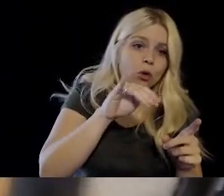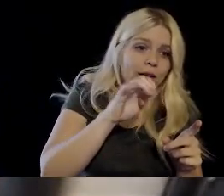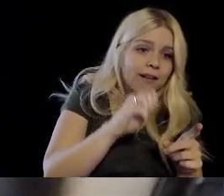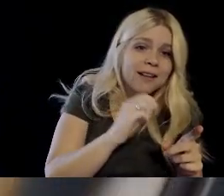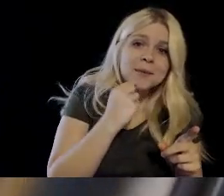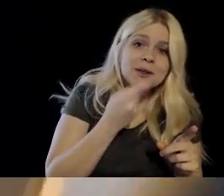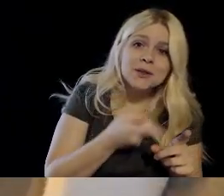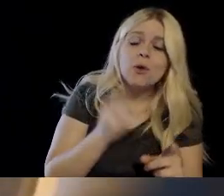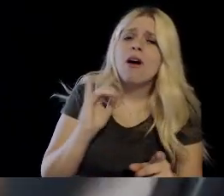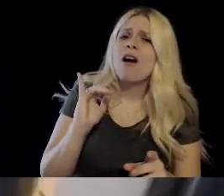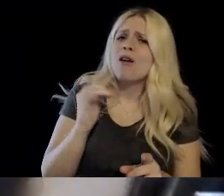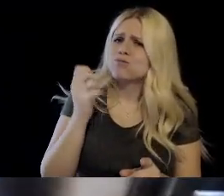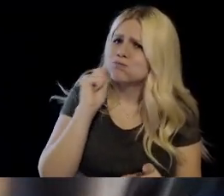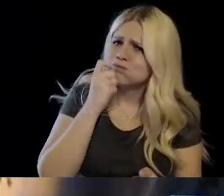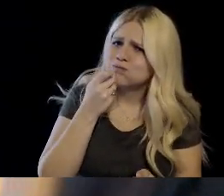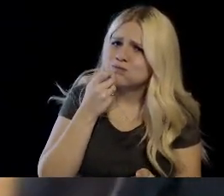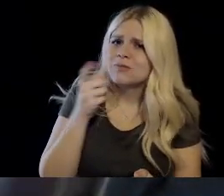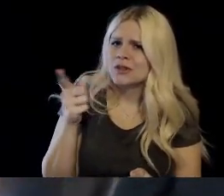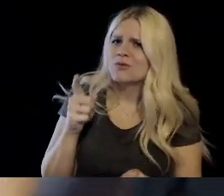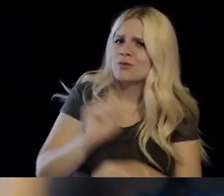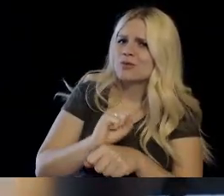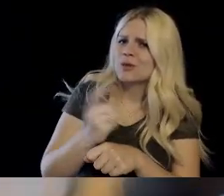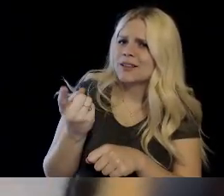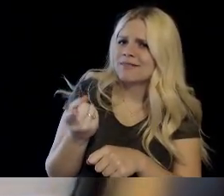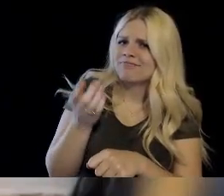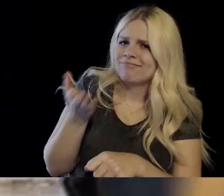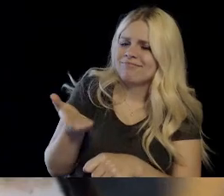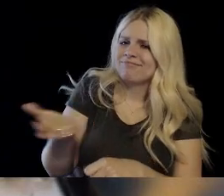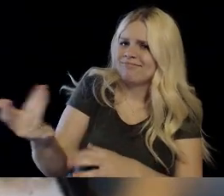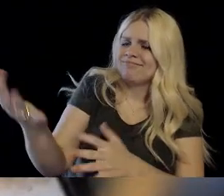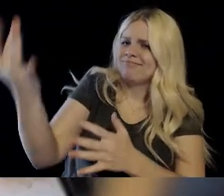Erica: Oh, okay! We like our - when people check in and say hi to our keepers and we